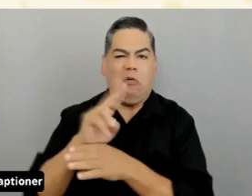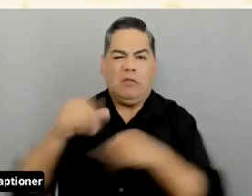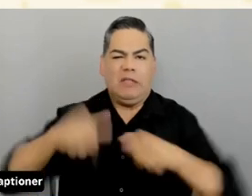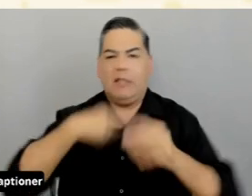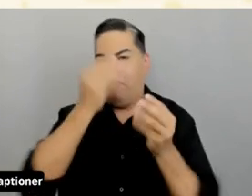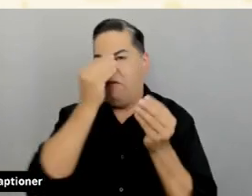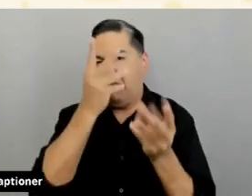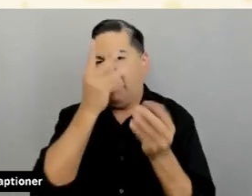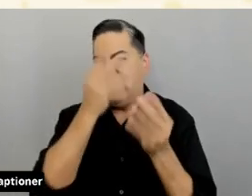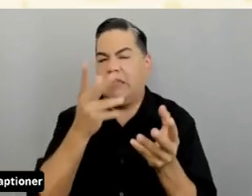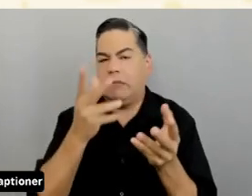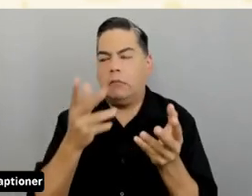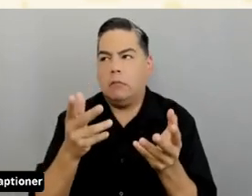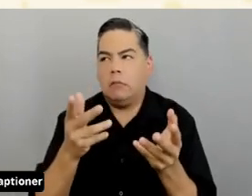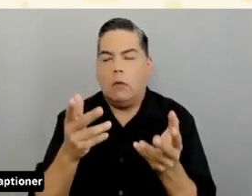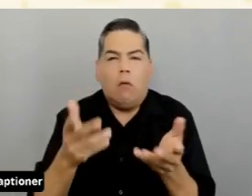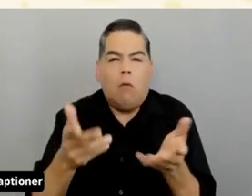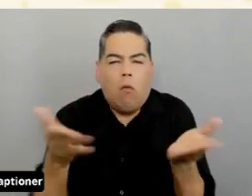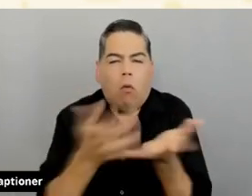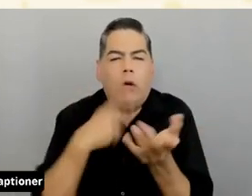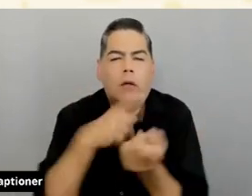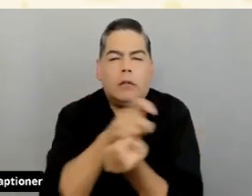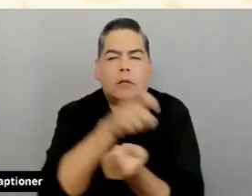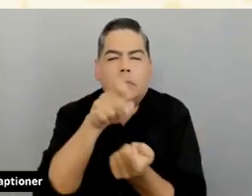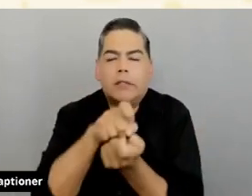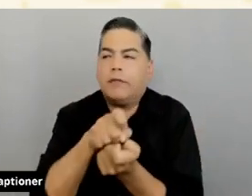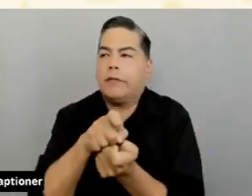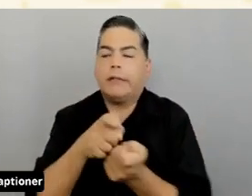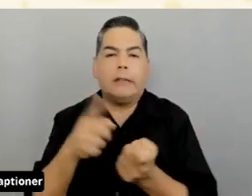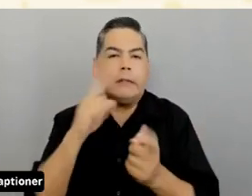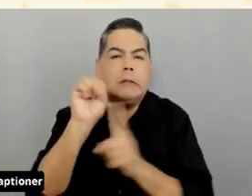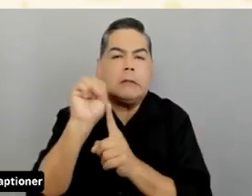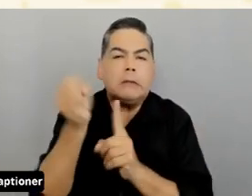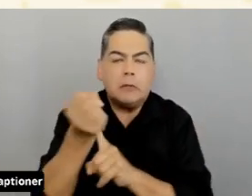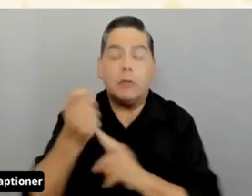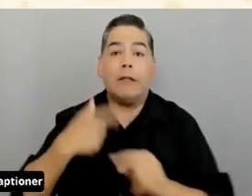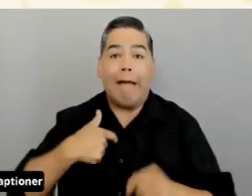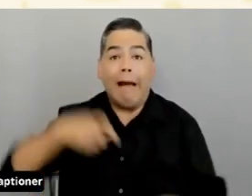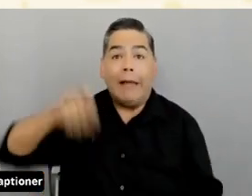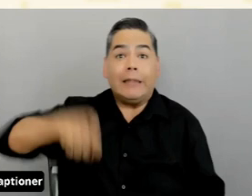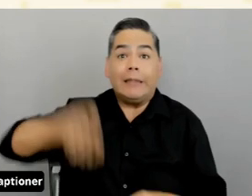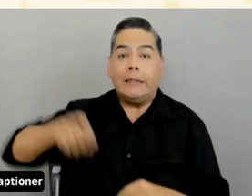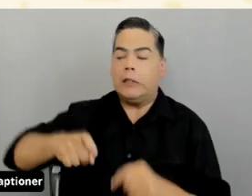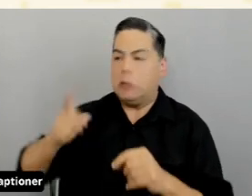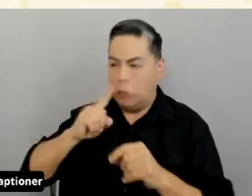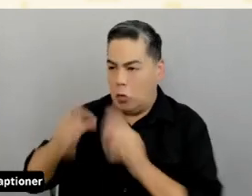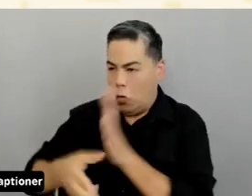What will be the specific situation that I need to review with this?